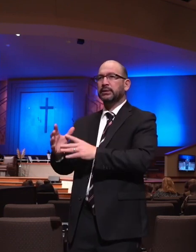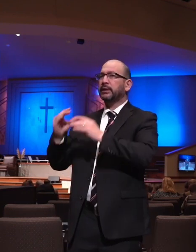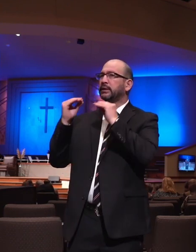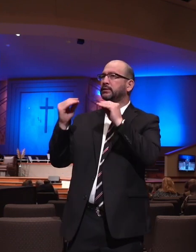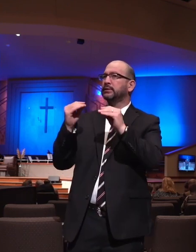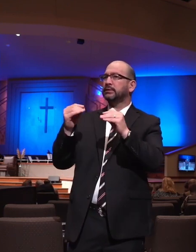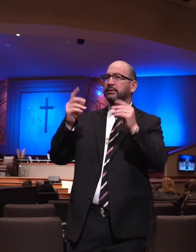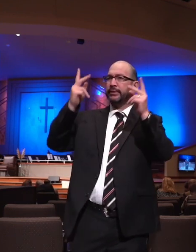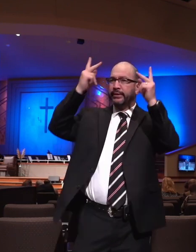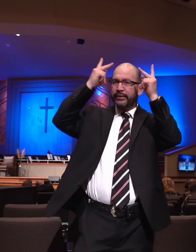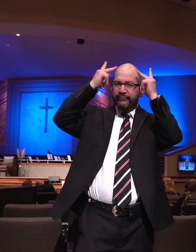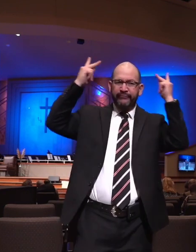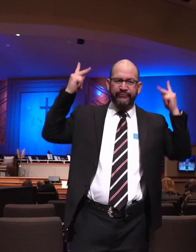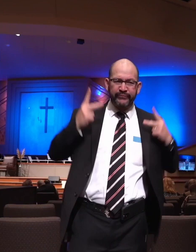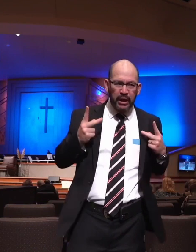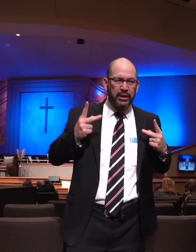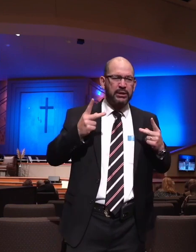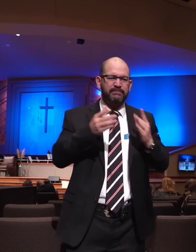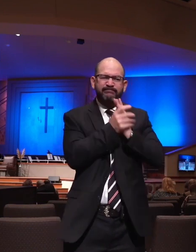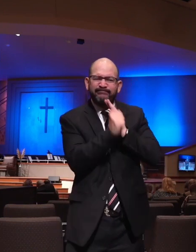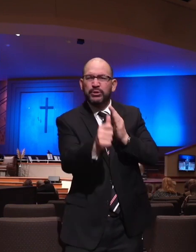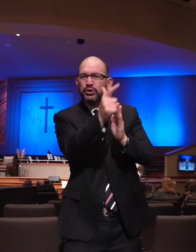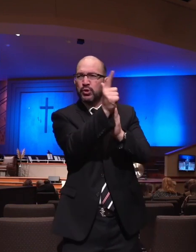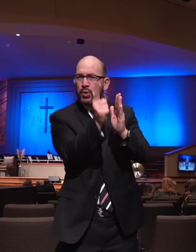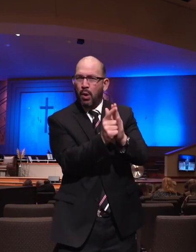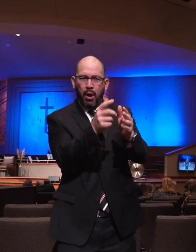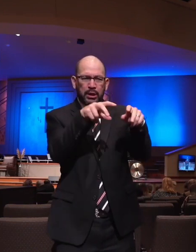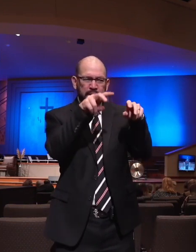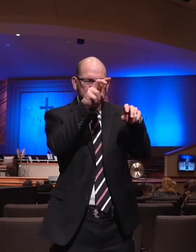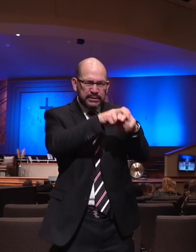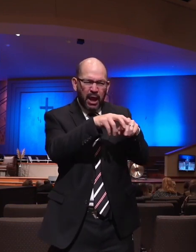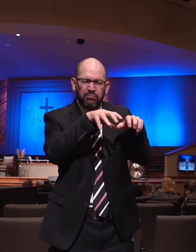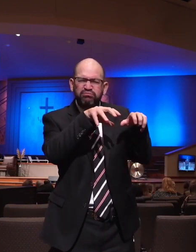Pharisees and doctors of the law sitting by which were come out of every town of